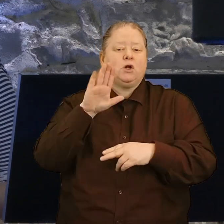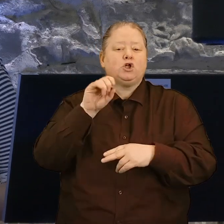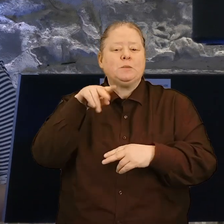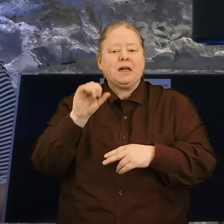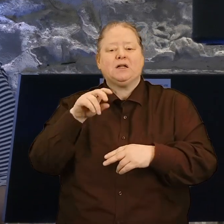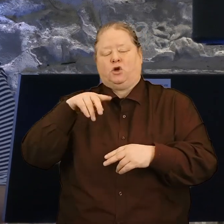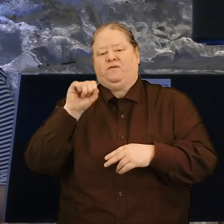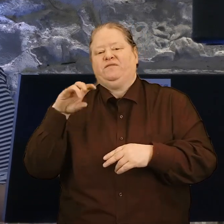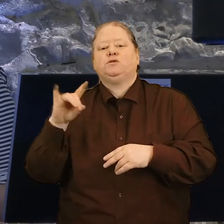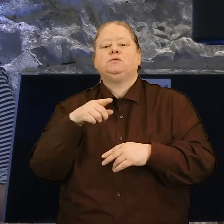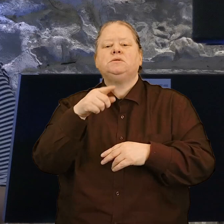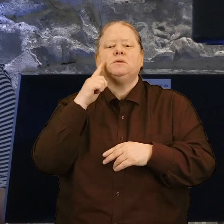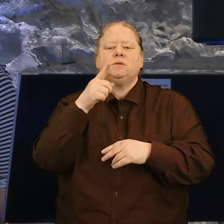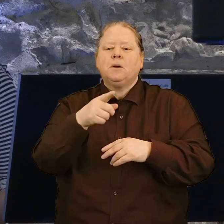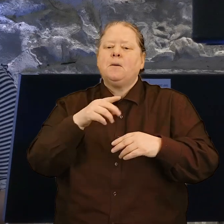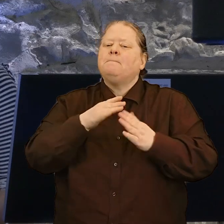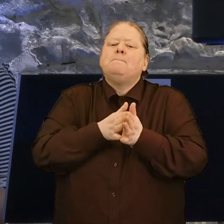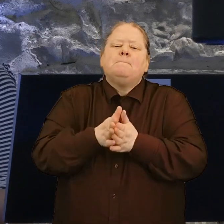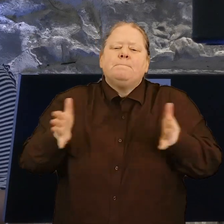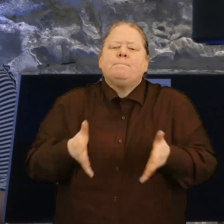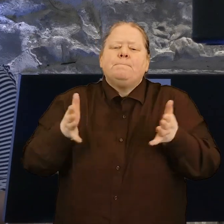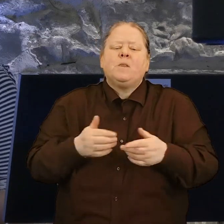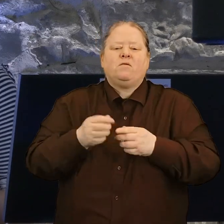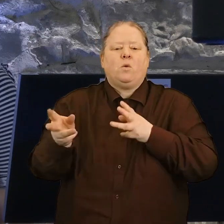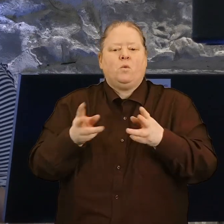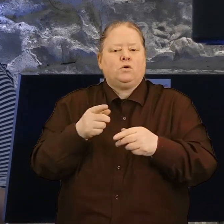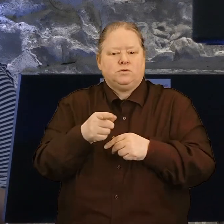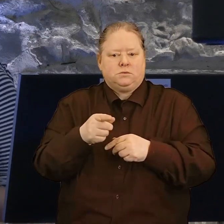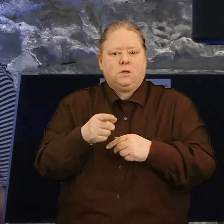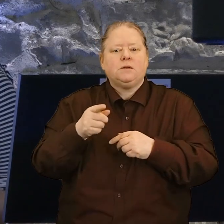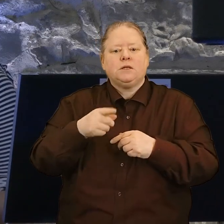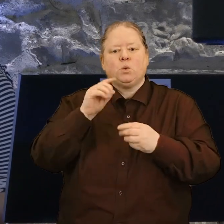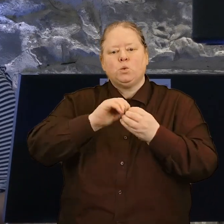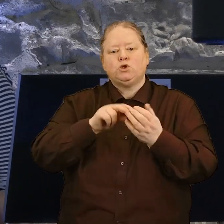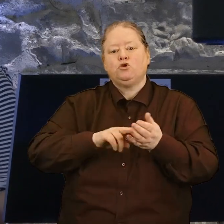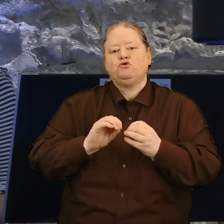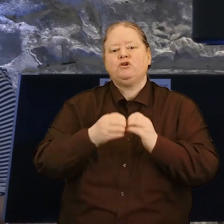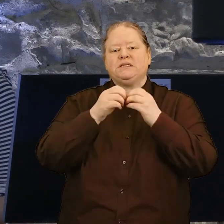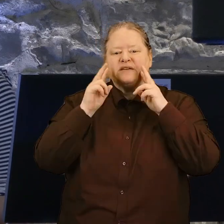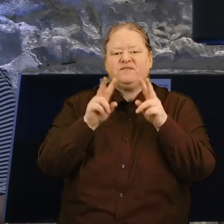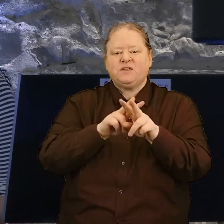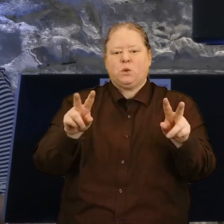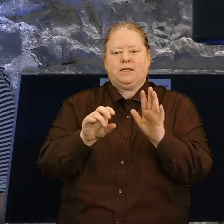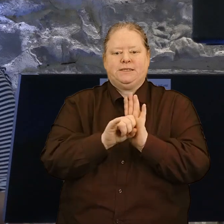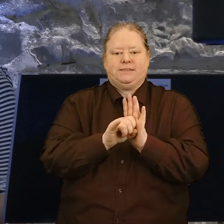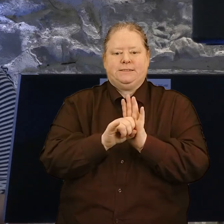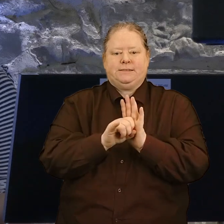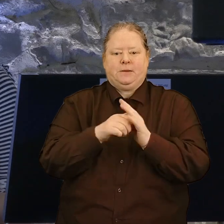the motivating factors for institutions to collect and commission works. And she says that they can be used to create a visual identity, which is what I've been looking at, celebrating